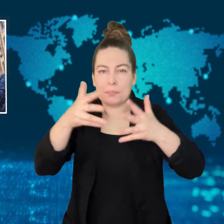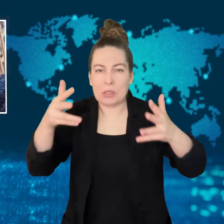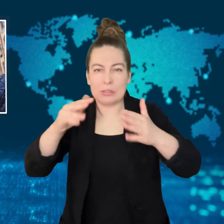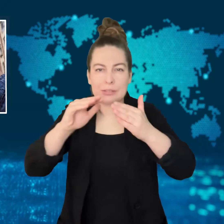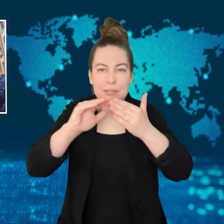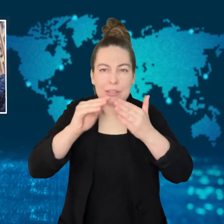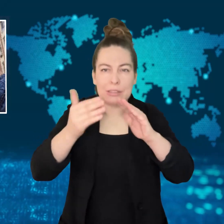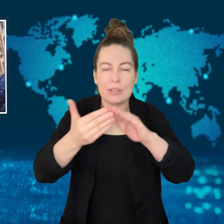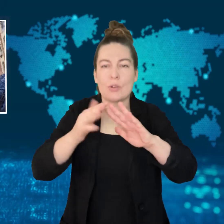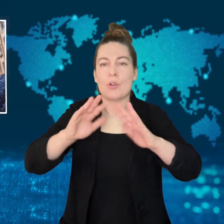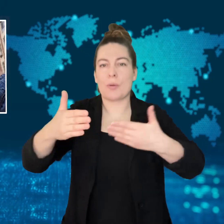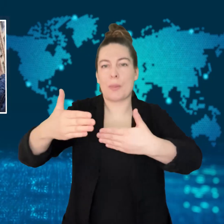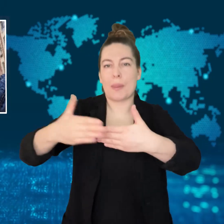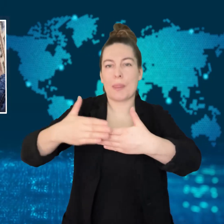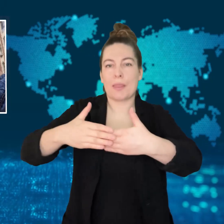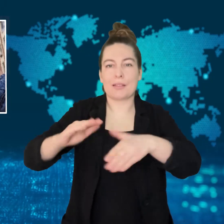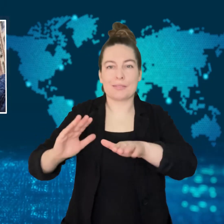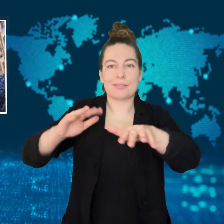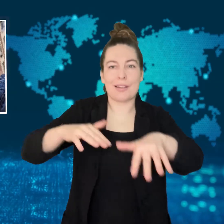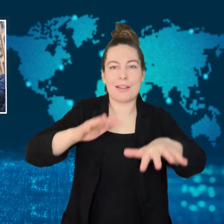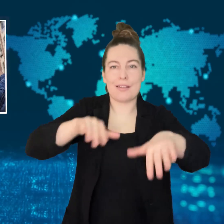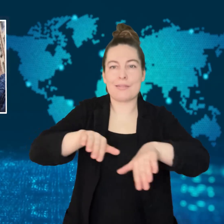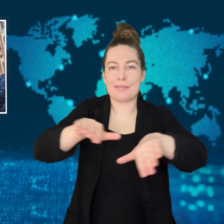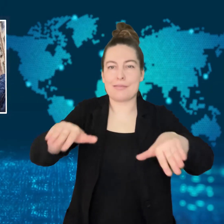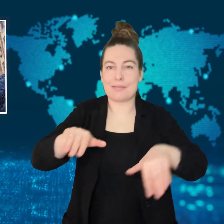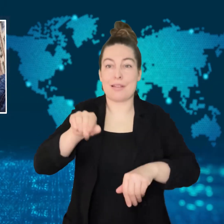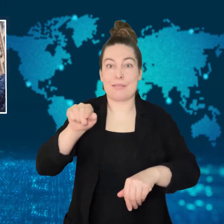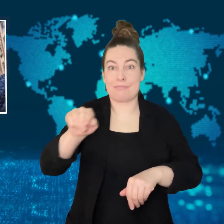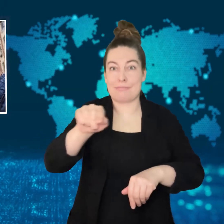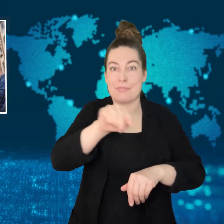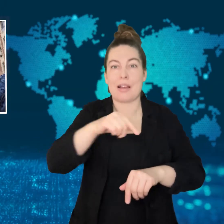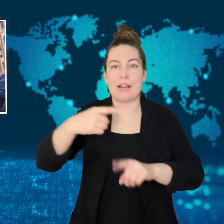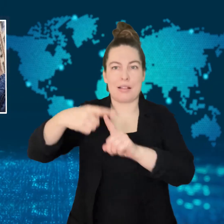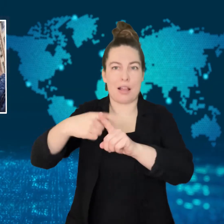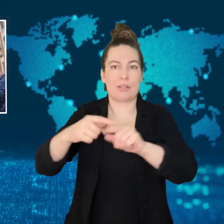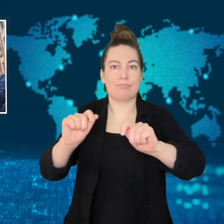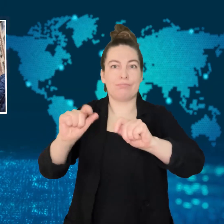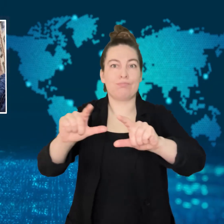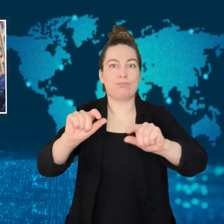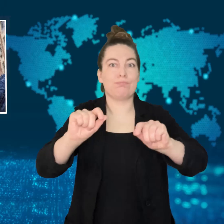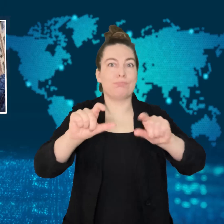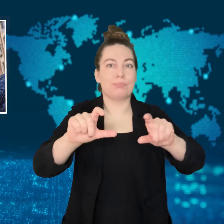is available for rent.